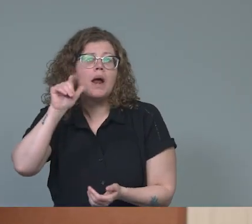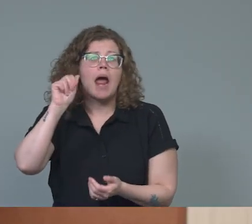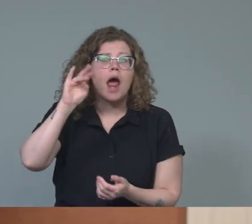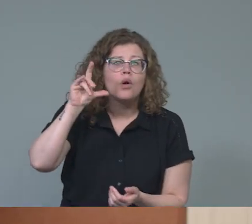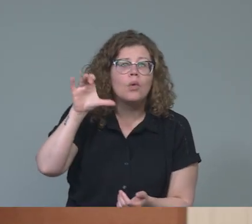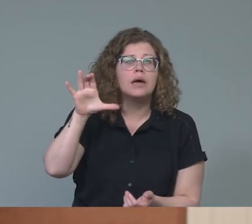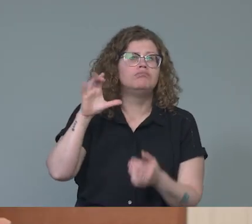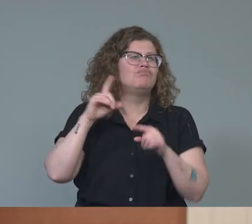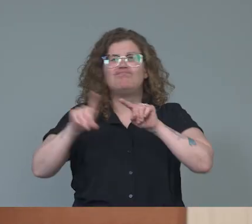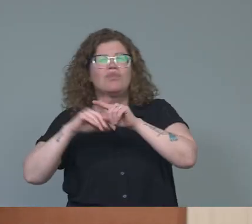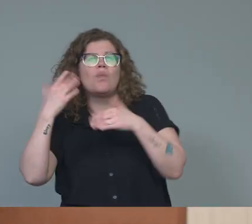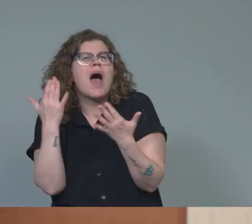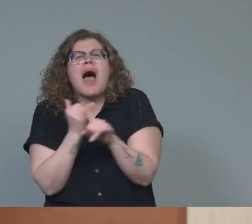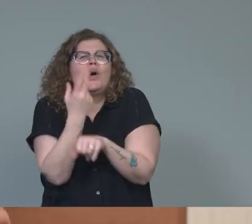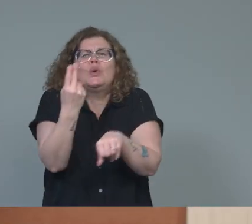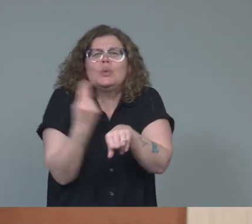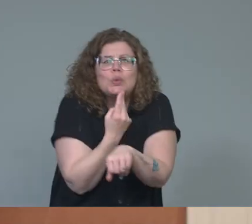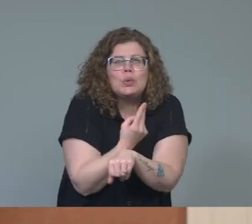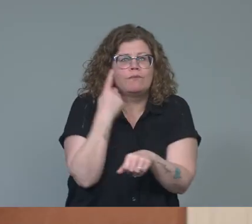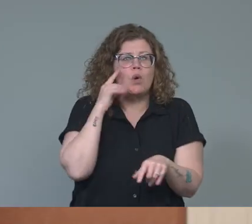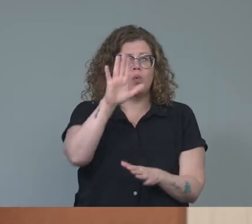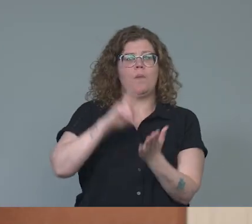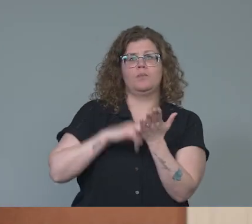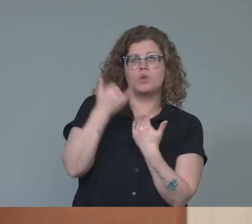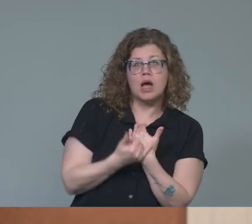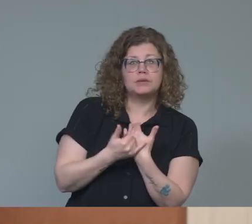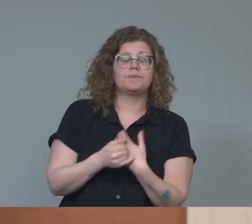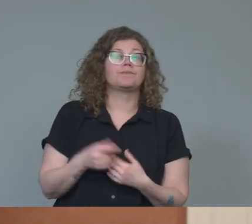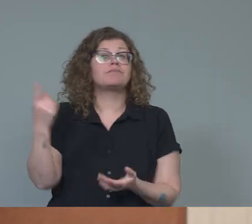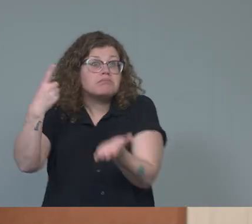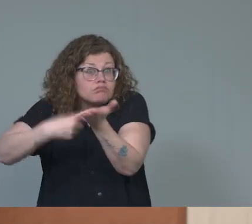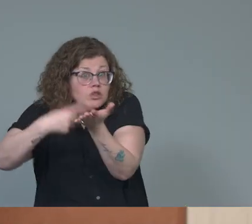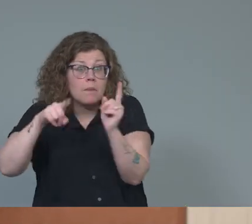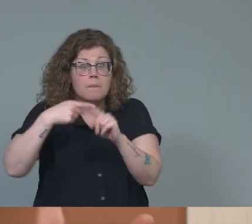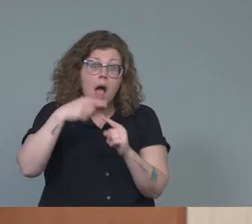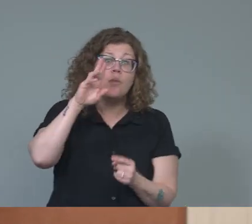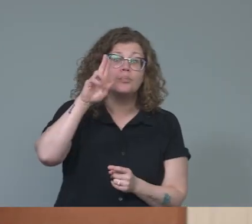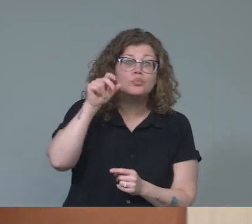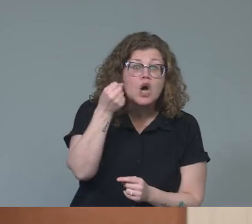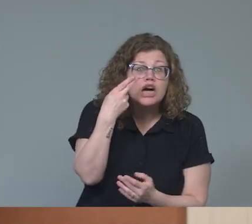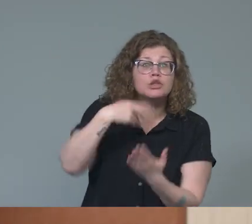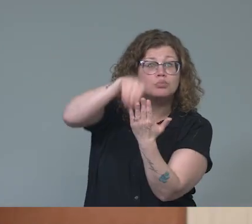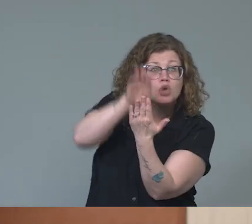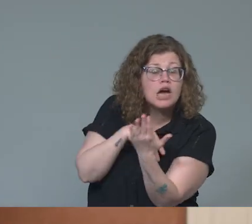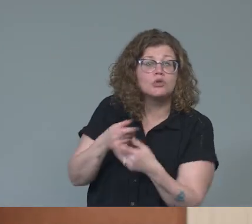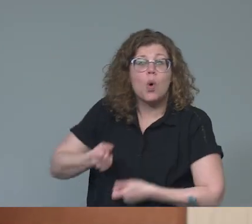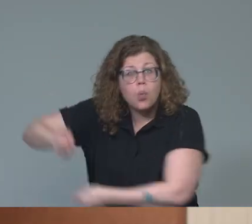paint to a wall, there are still in-depth considerations for the detailed design that will ensure that the artwork lasts